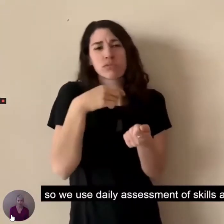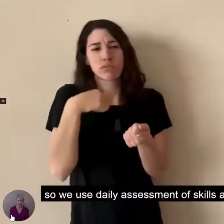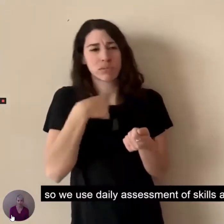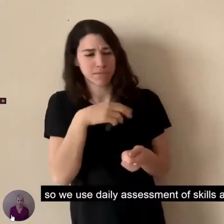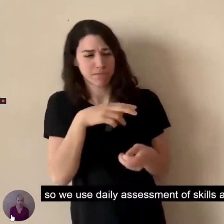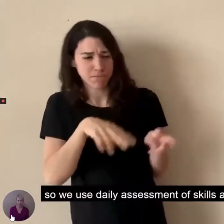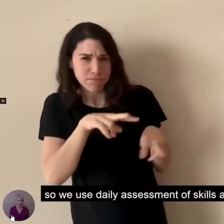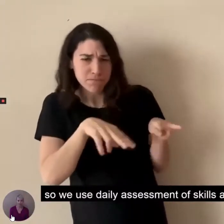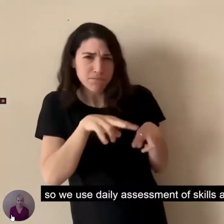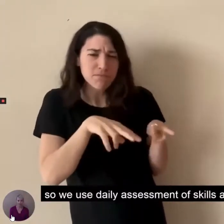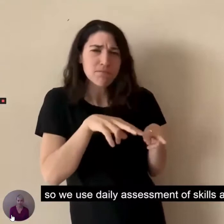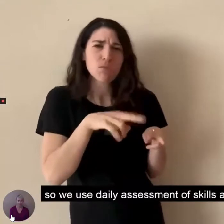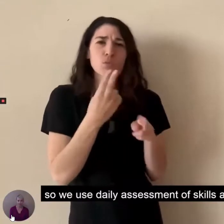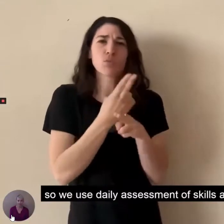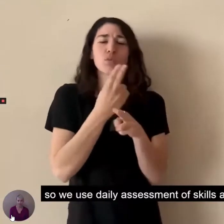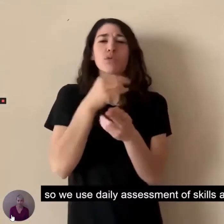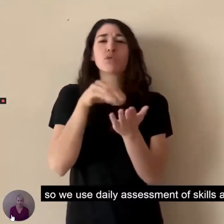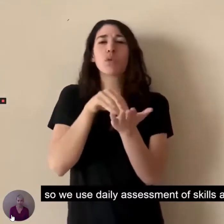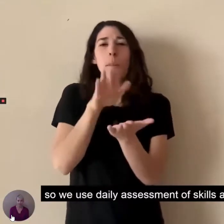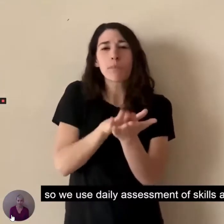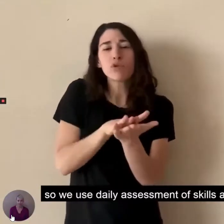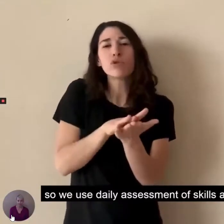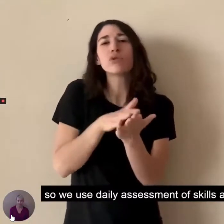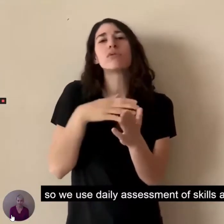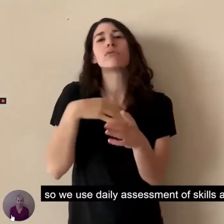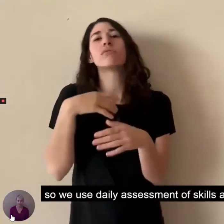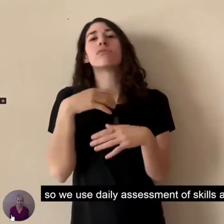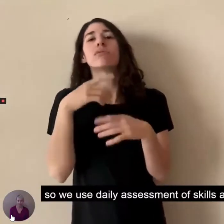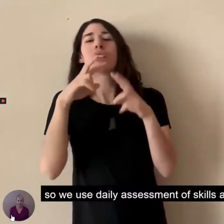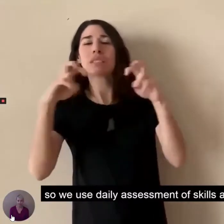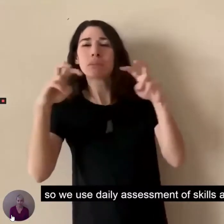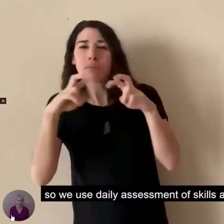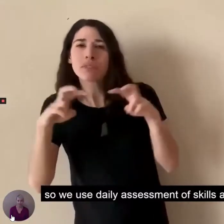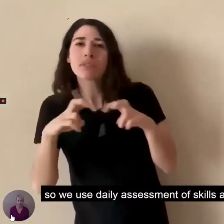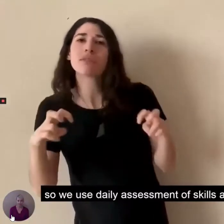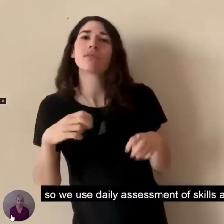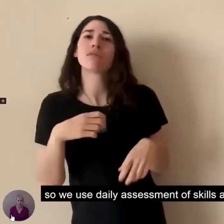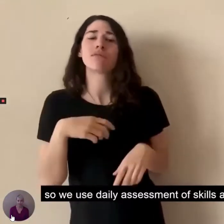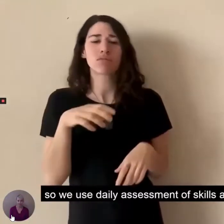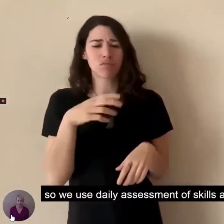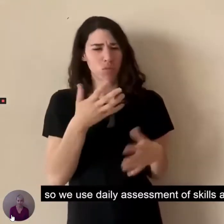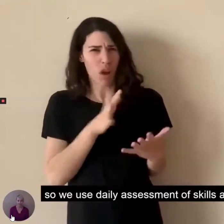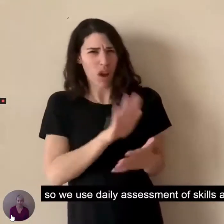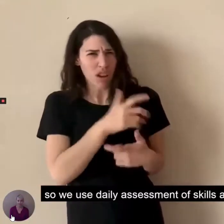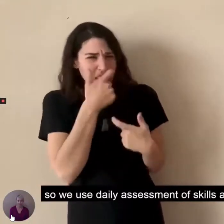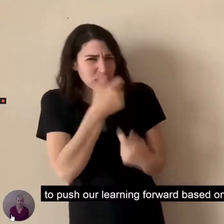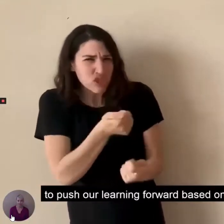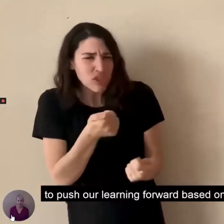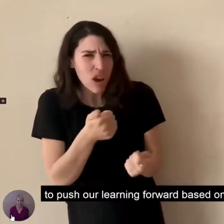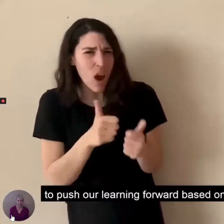So we use daily assessment of their skills and interests